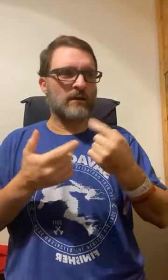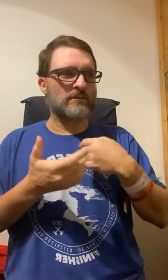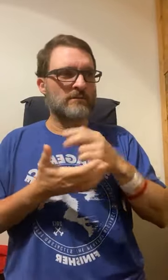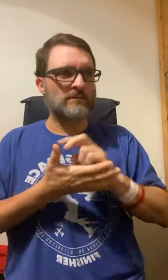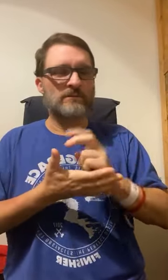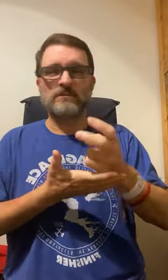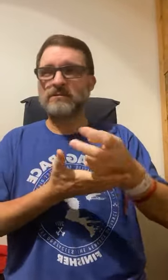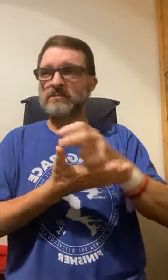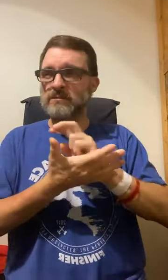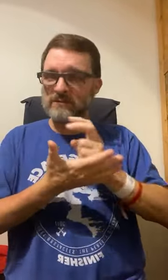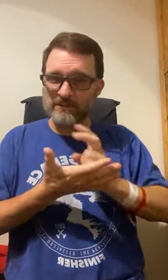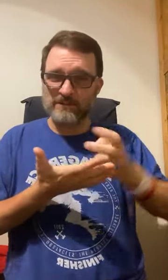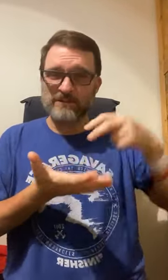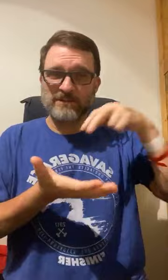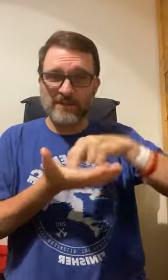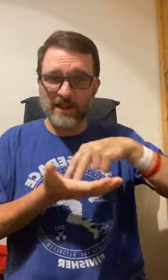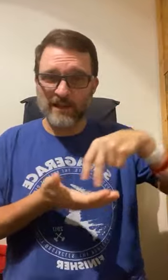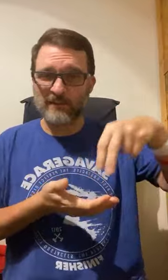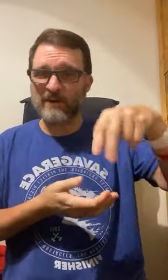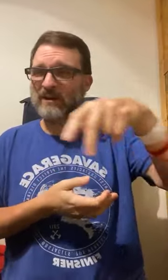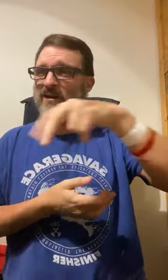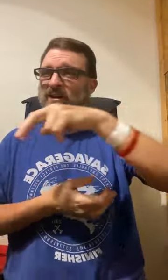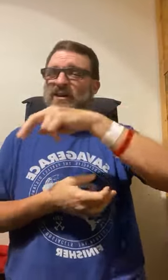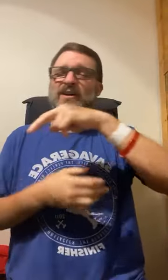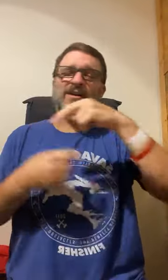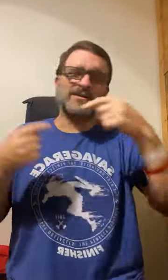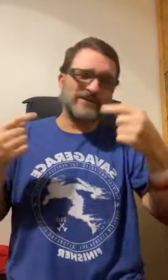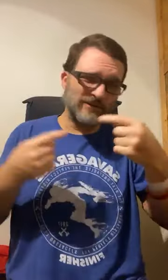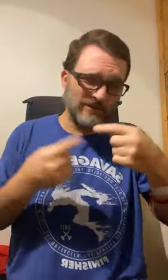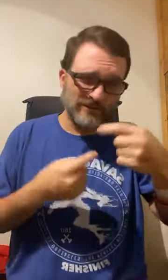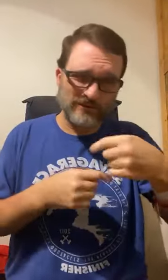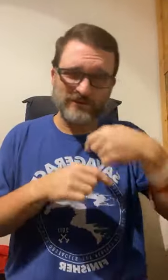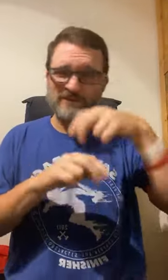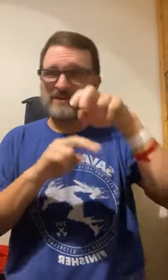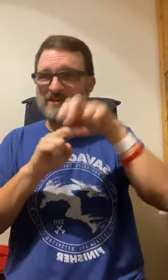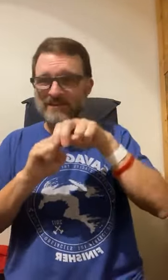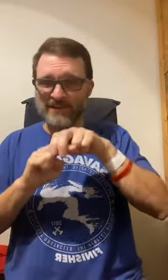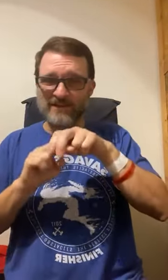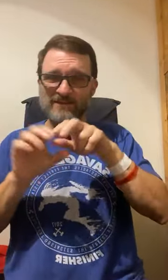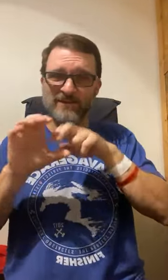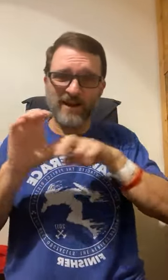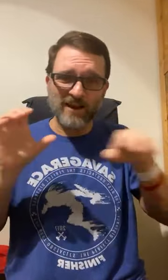There's a lot of pain and I cant relax. I tried to stand up and walk around and was hurting.